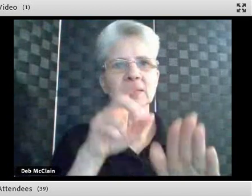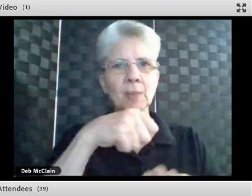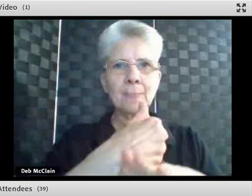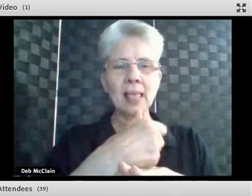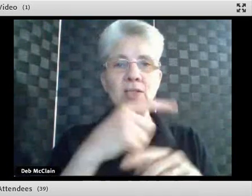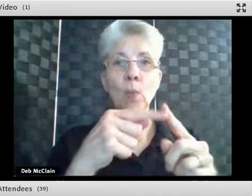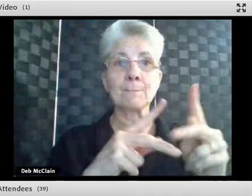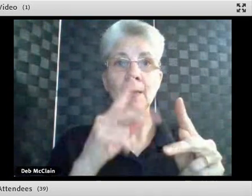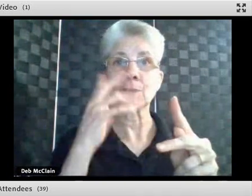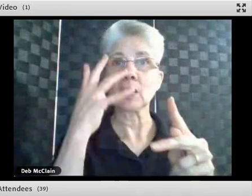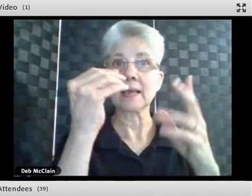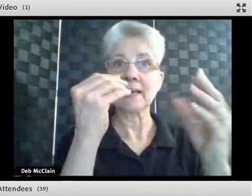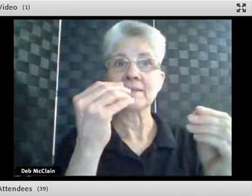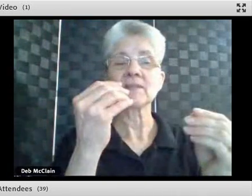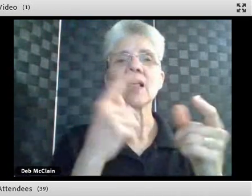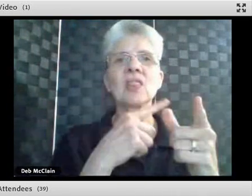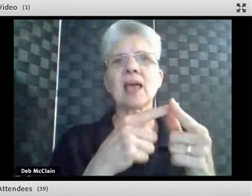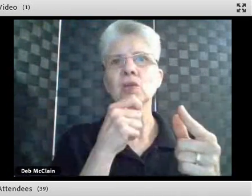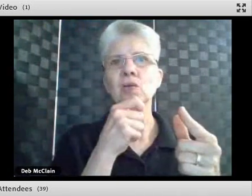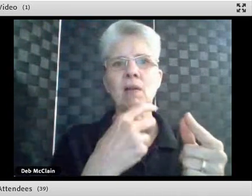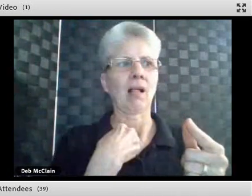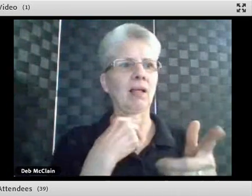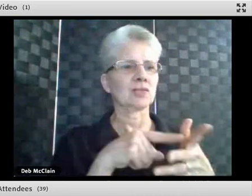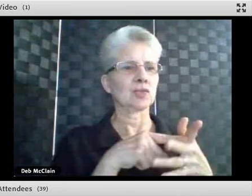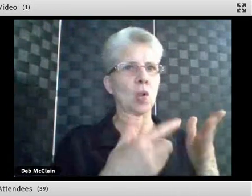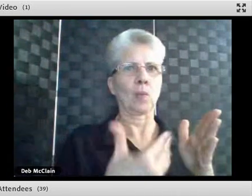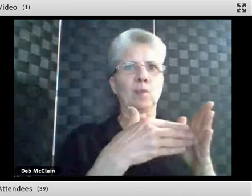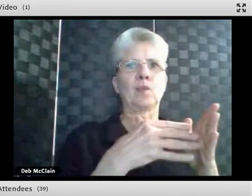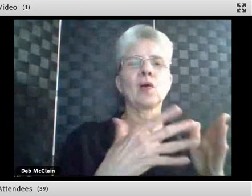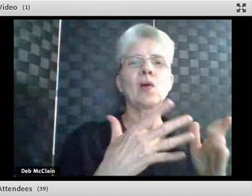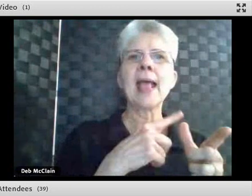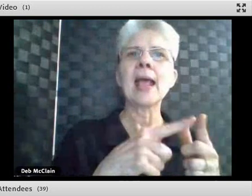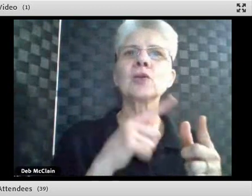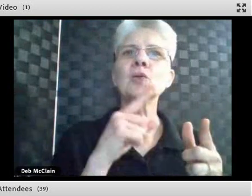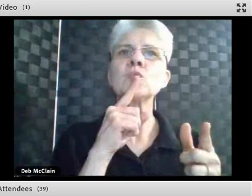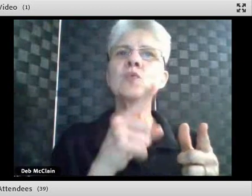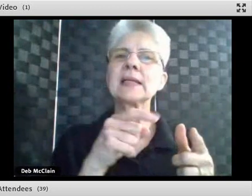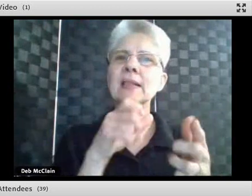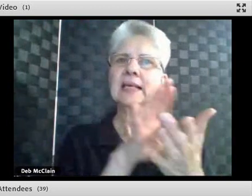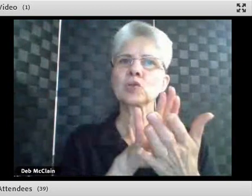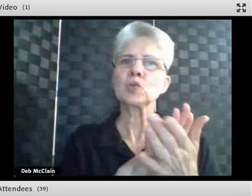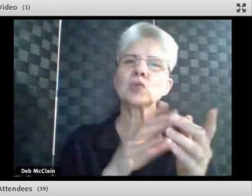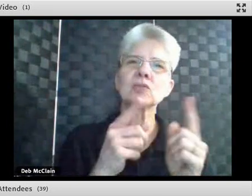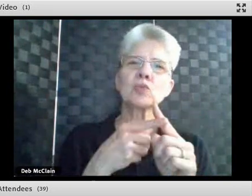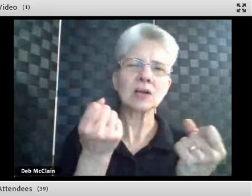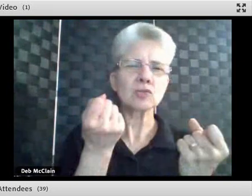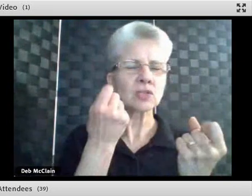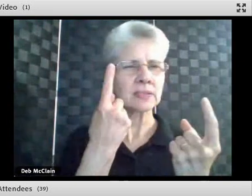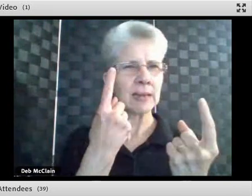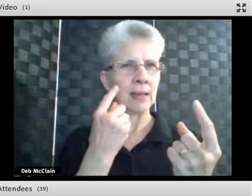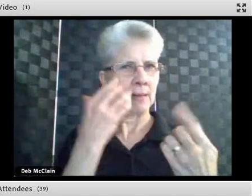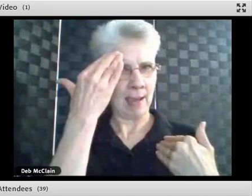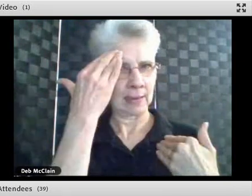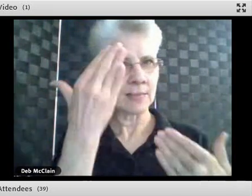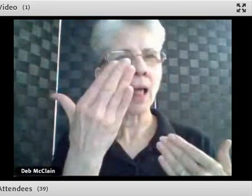so that when people leave you aren't back at square one, and you really need the institution to understand and acknowledge